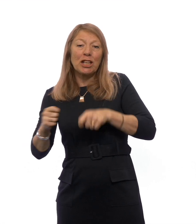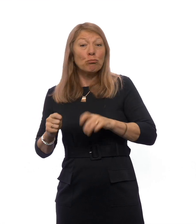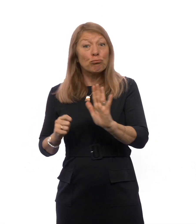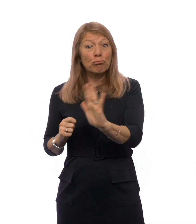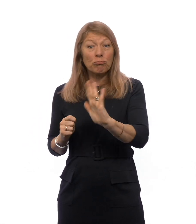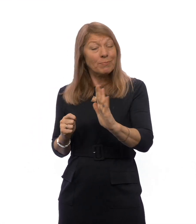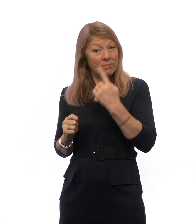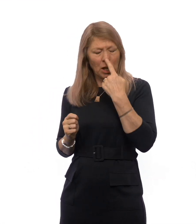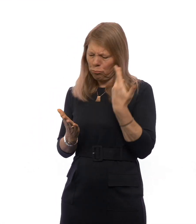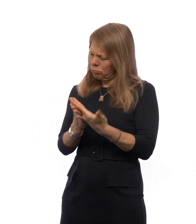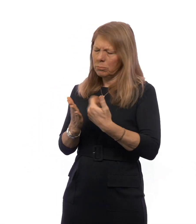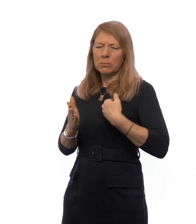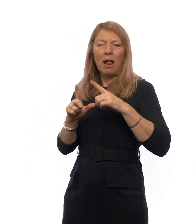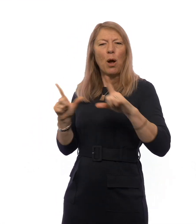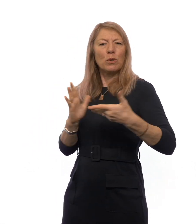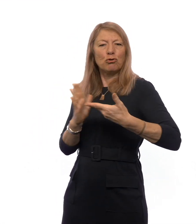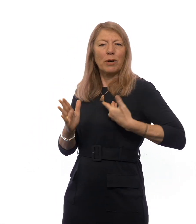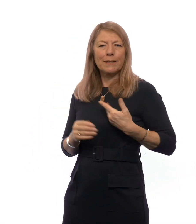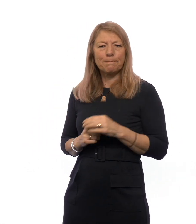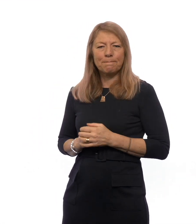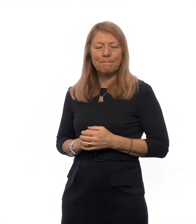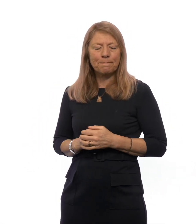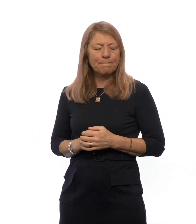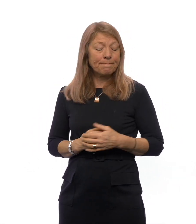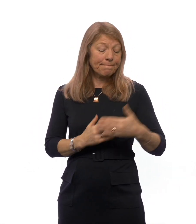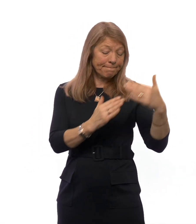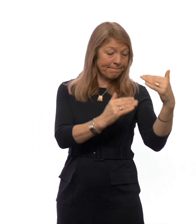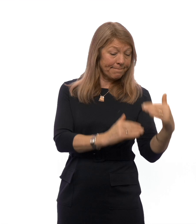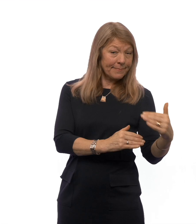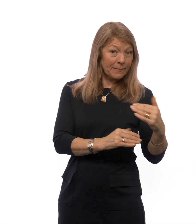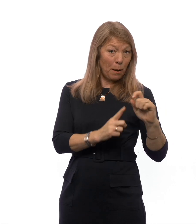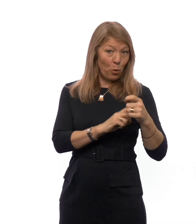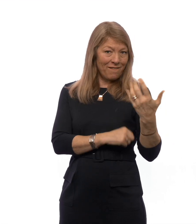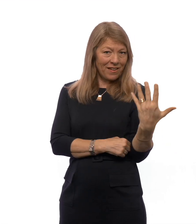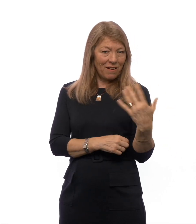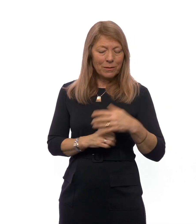5. Northern Ireland's Sign Language Bill is an enabling Bill, providing powers to